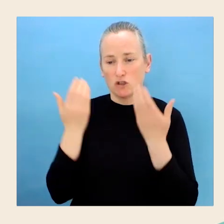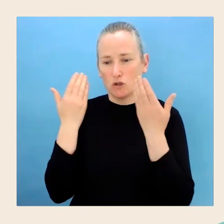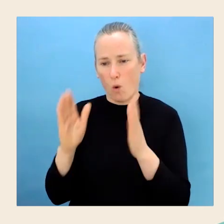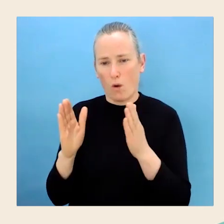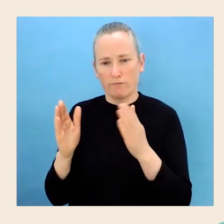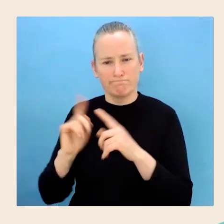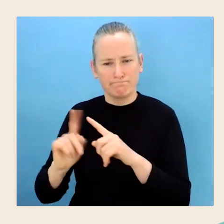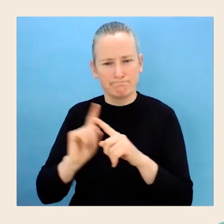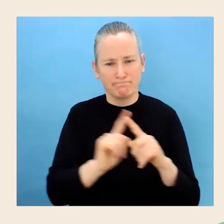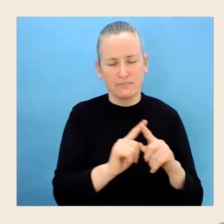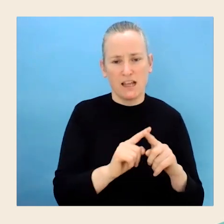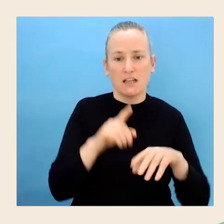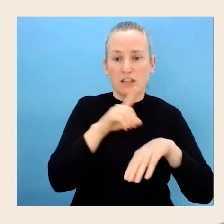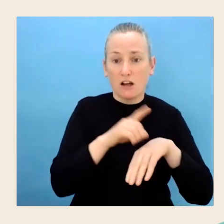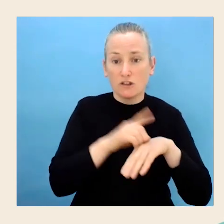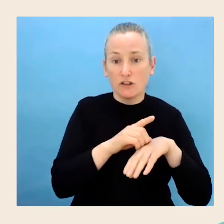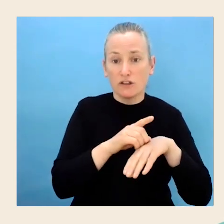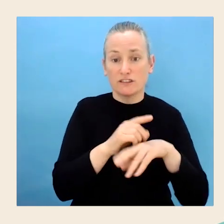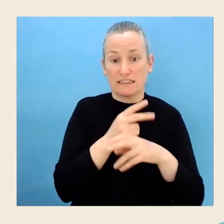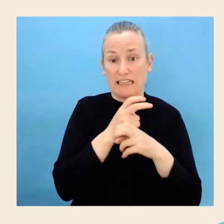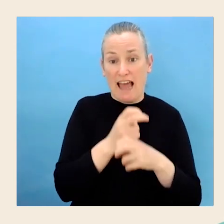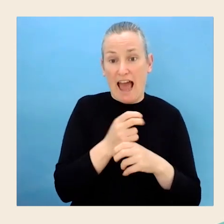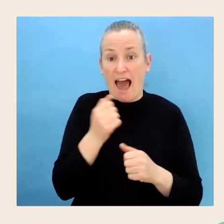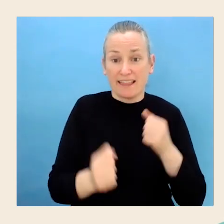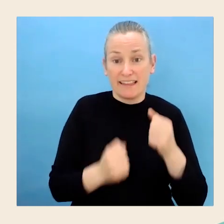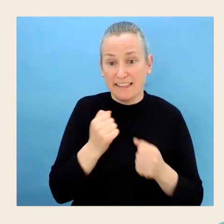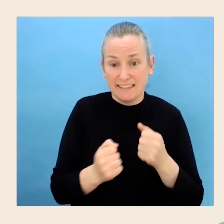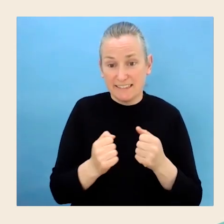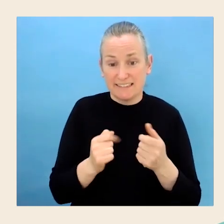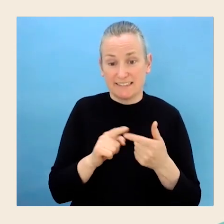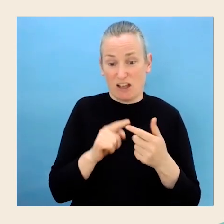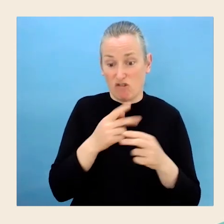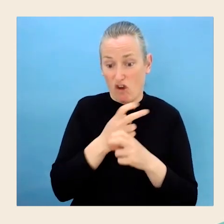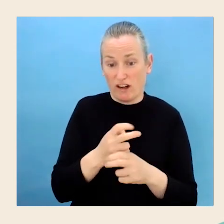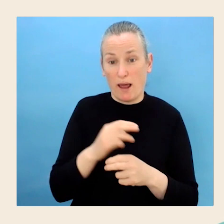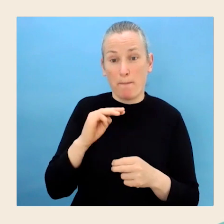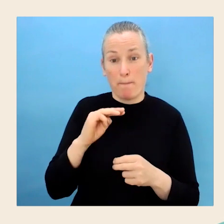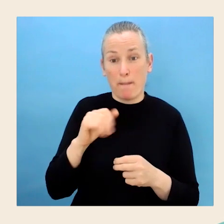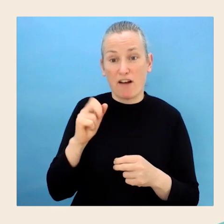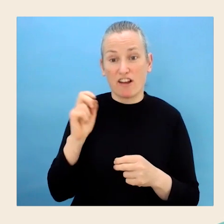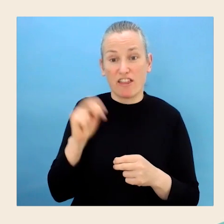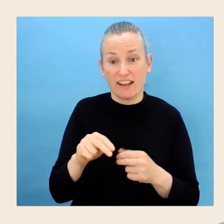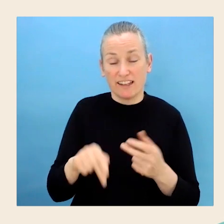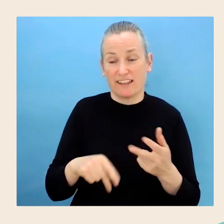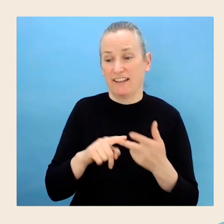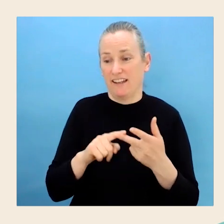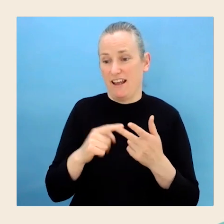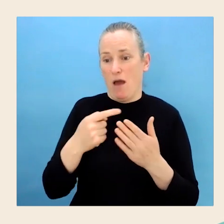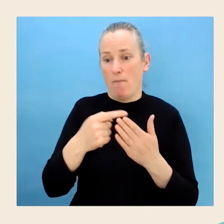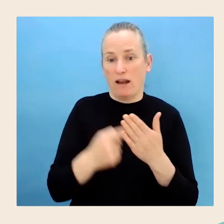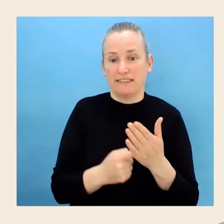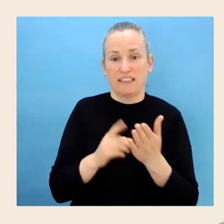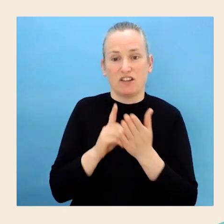We have marathon runners to policy directors to academics and professors.